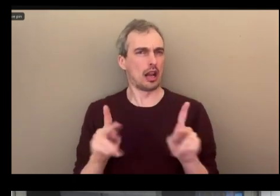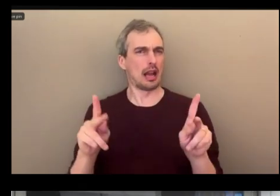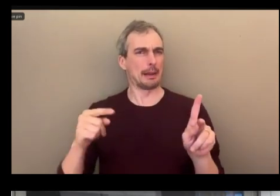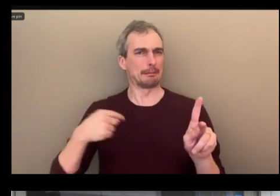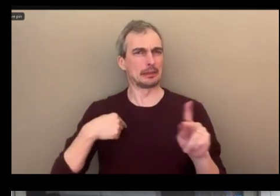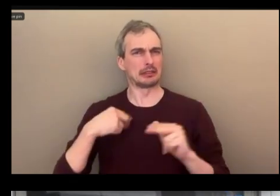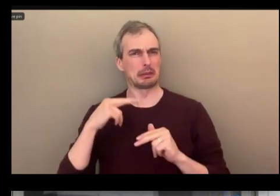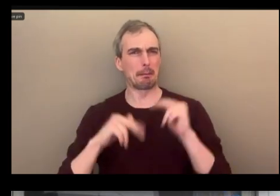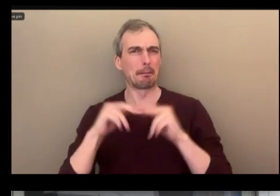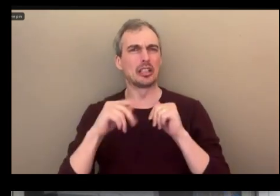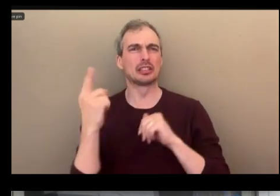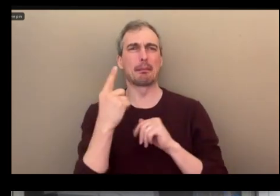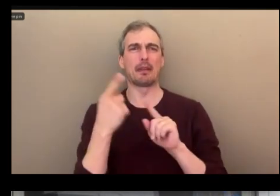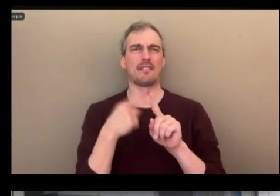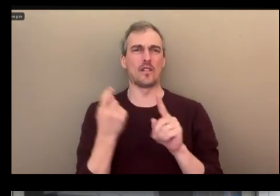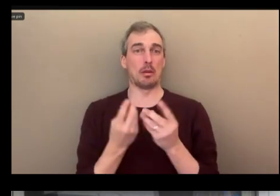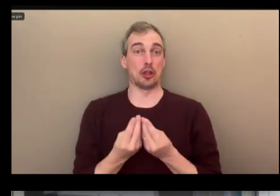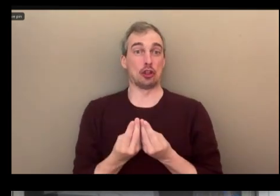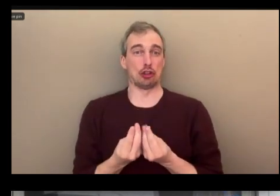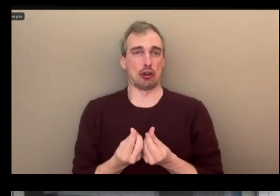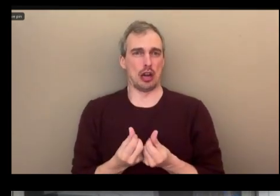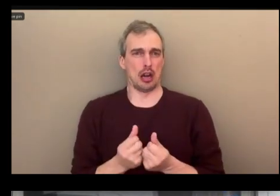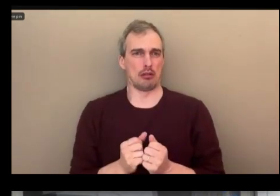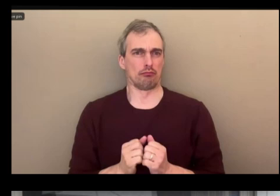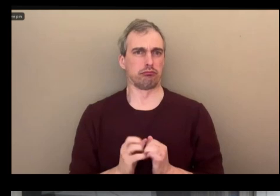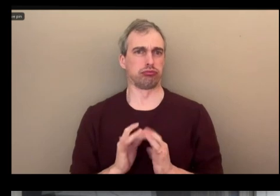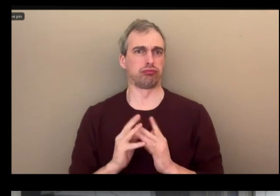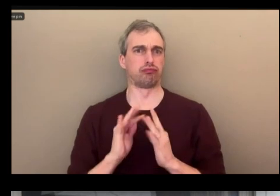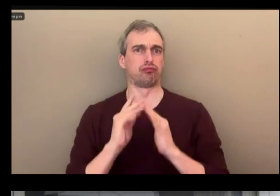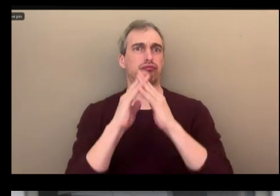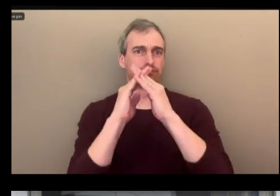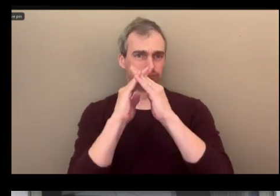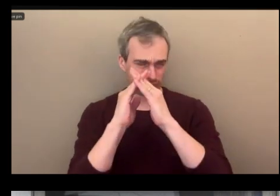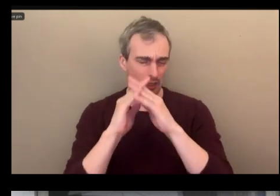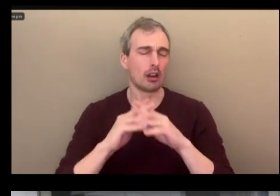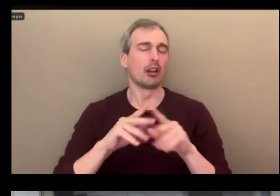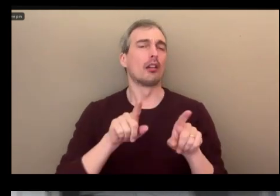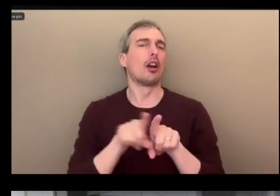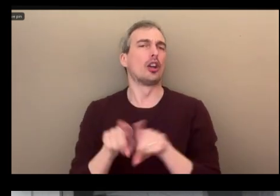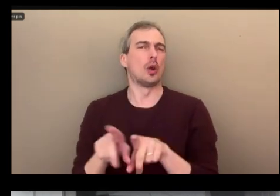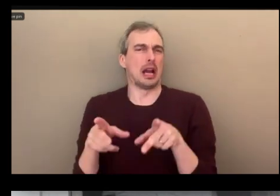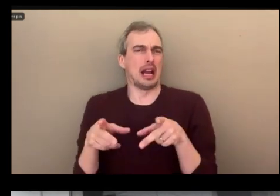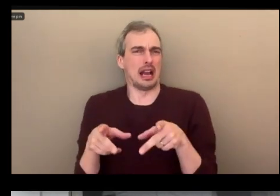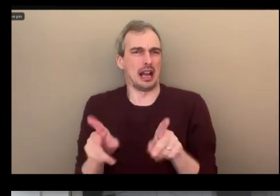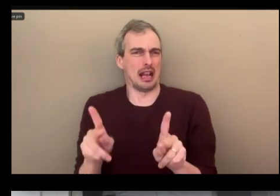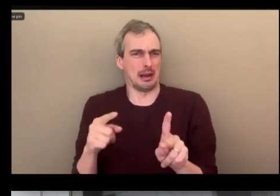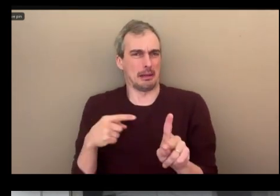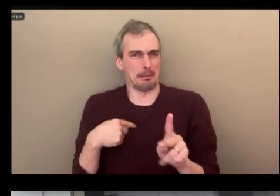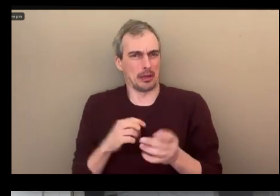but it actually helped evolve me to be a true disability advocate and champion. Something that I truly love.